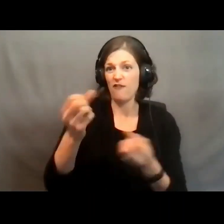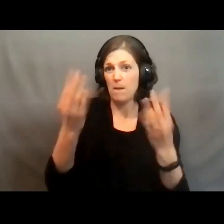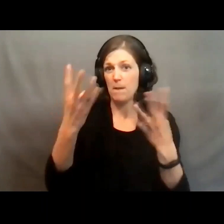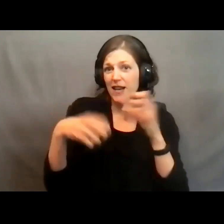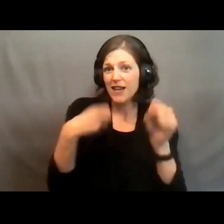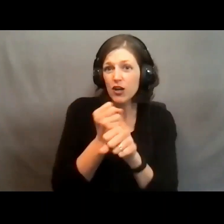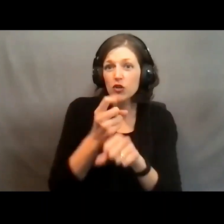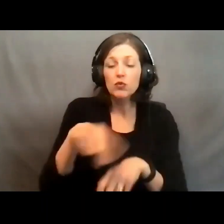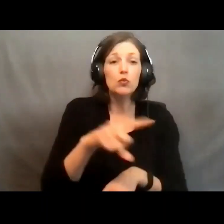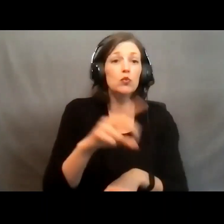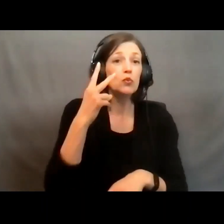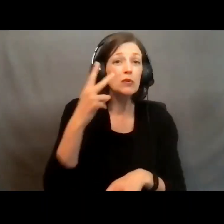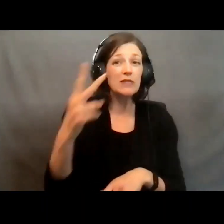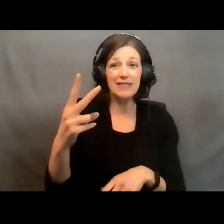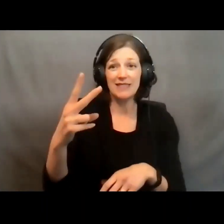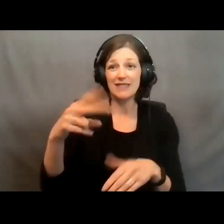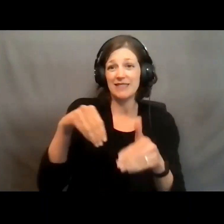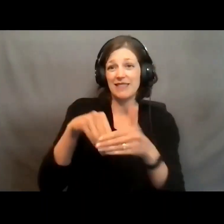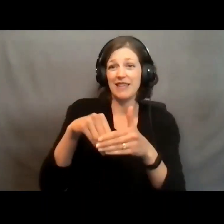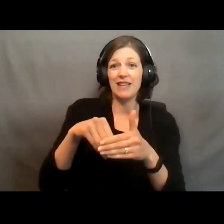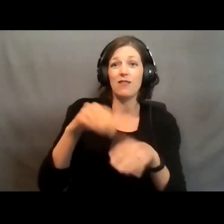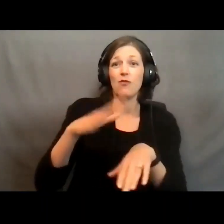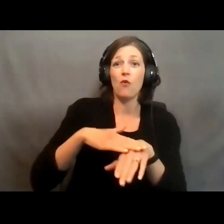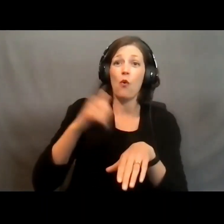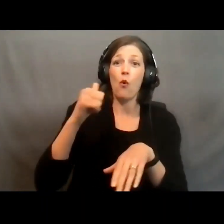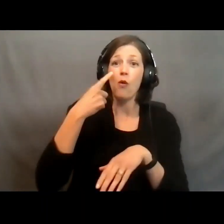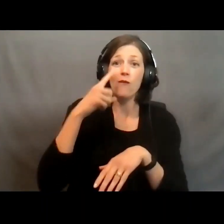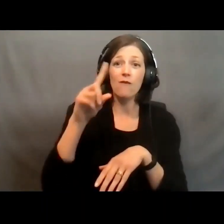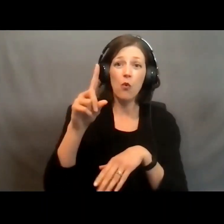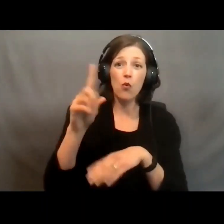actually in the call for submissions. 13:36:19 And we have described them around